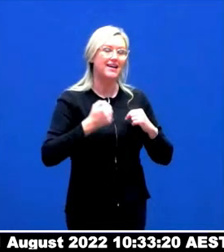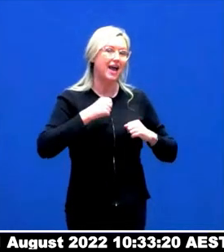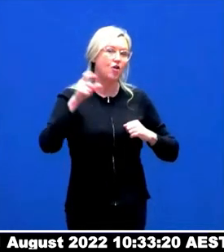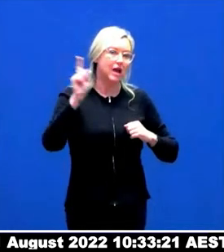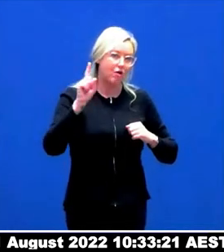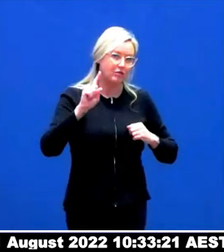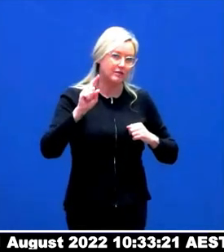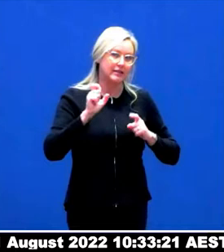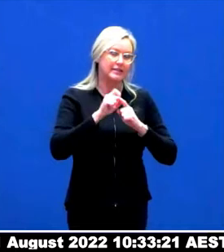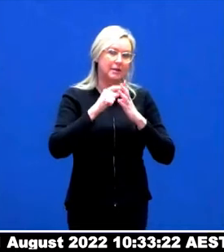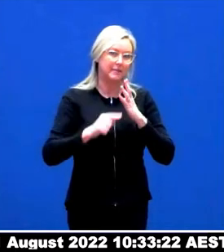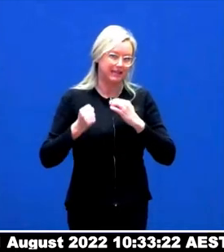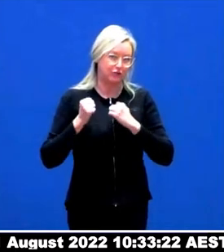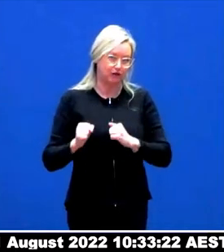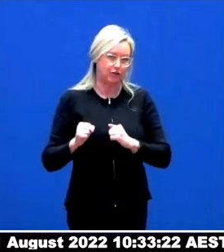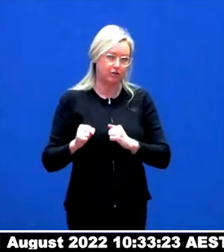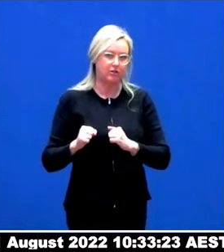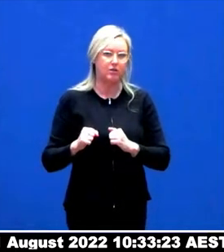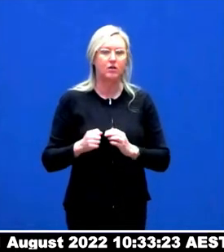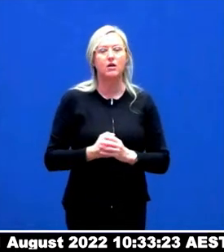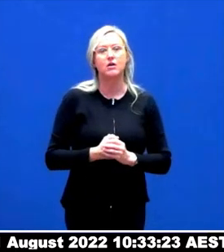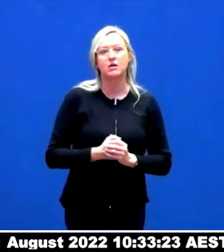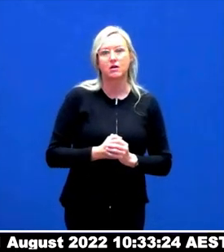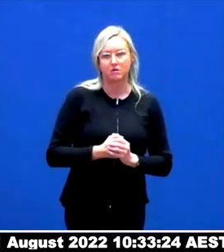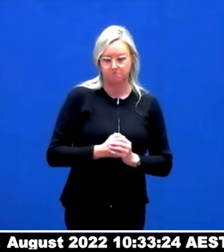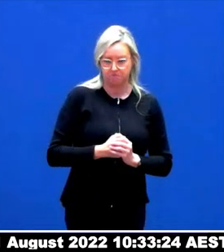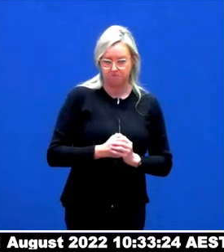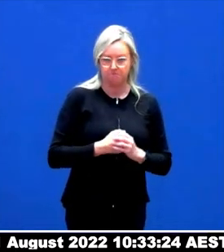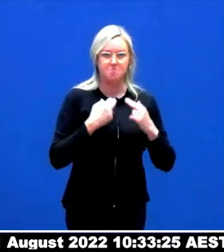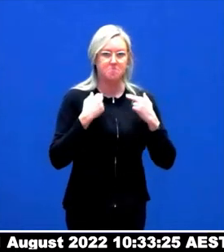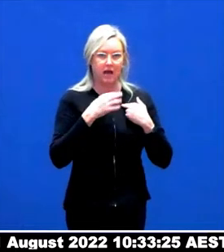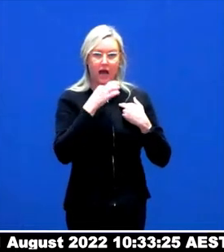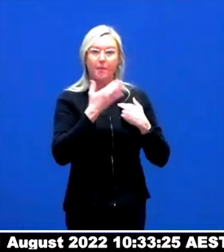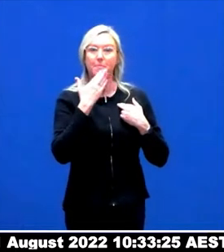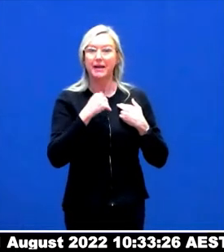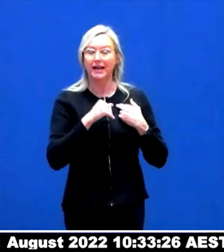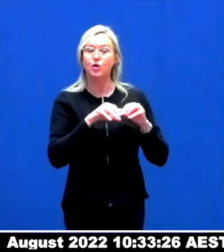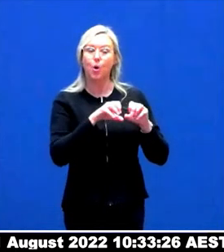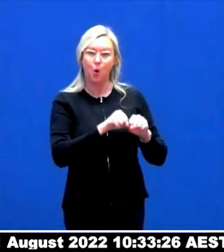I'm going to ask you to take that on notice because I think in terms of the